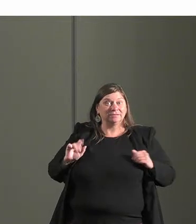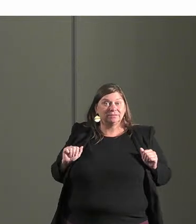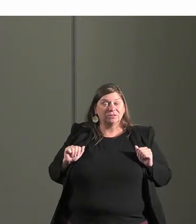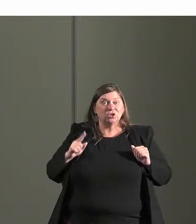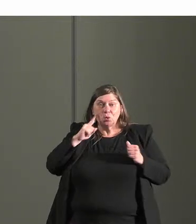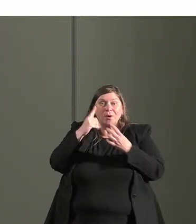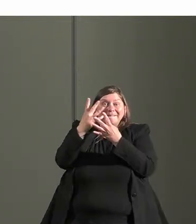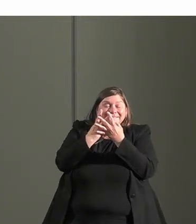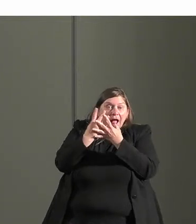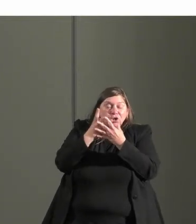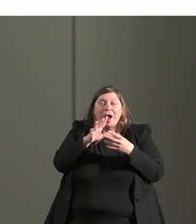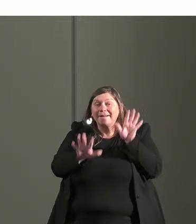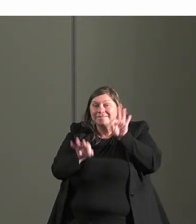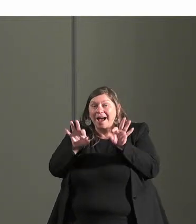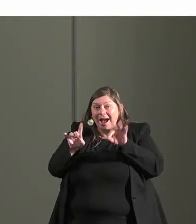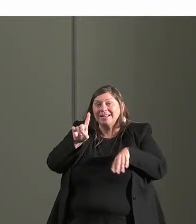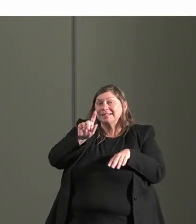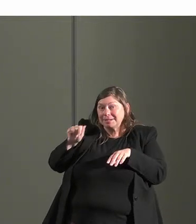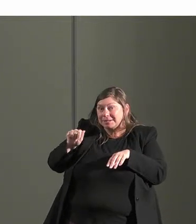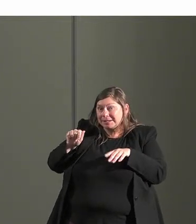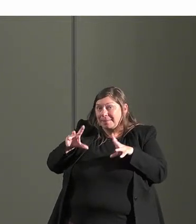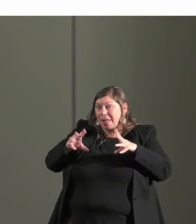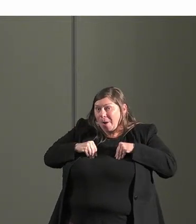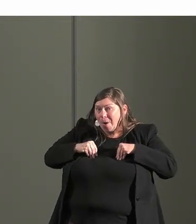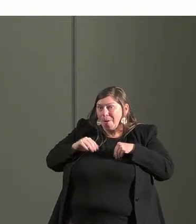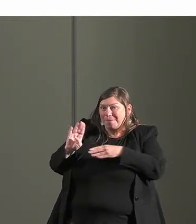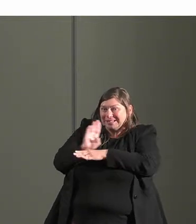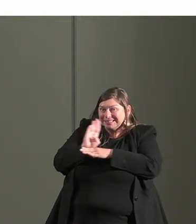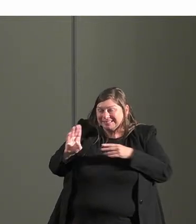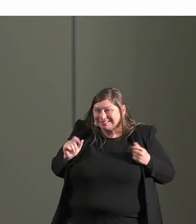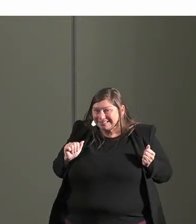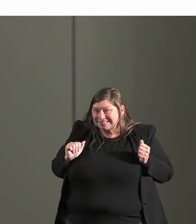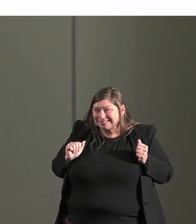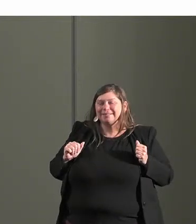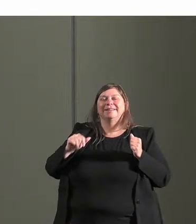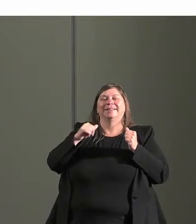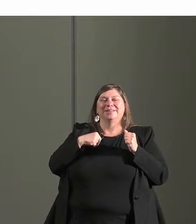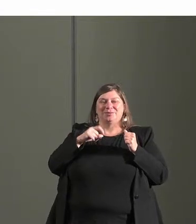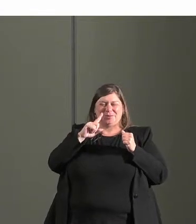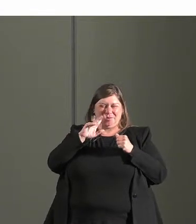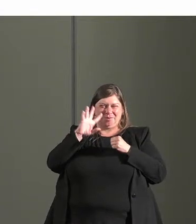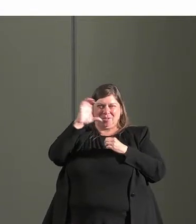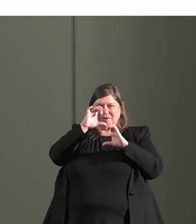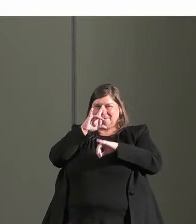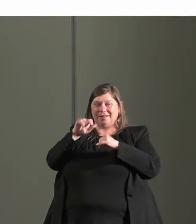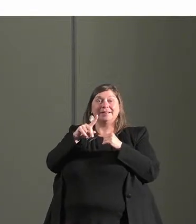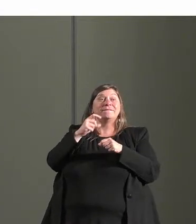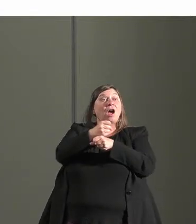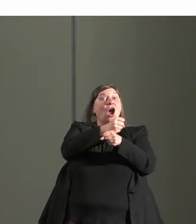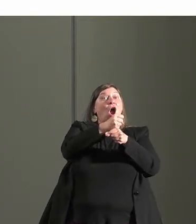We have an attribute for disability owned businesses . So you can filter and find disability owned businesses